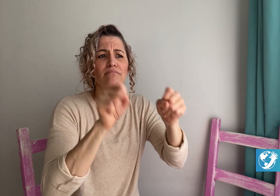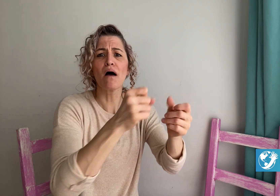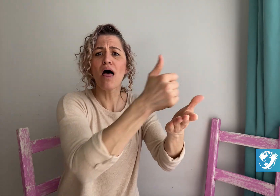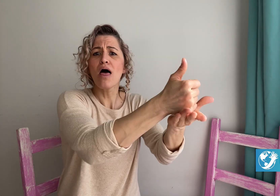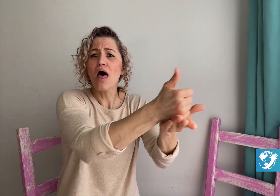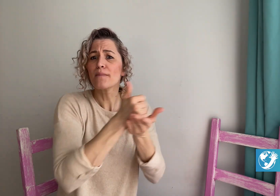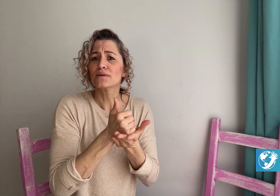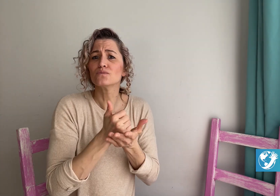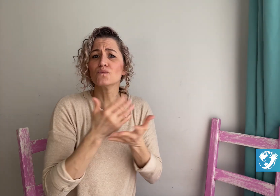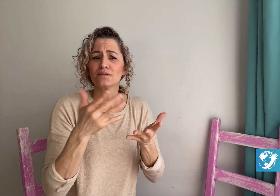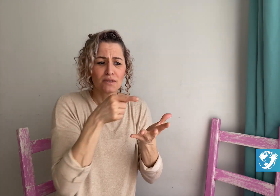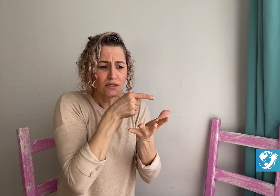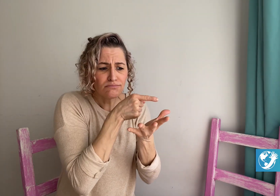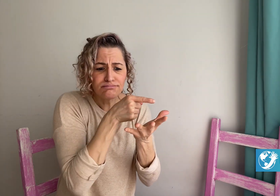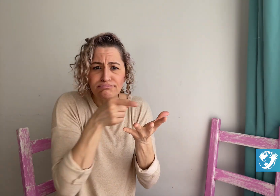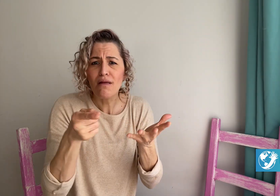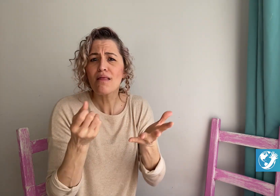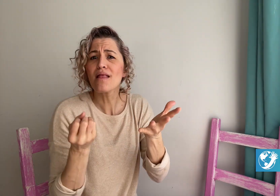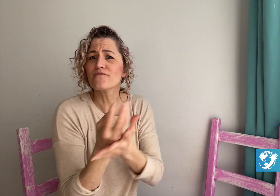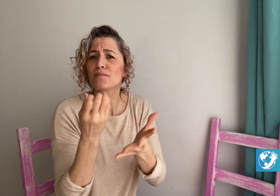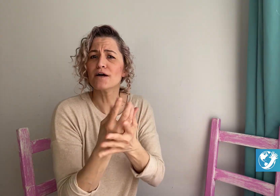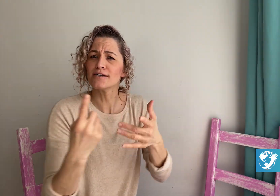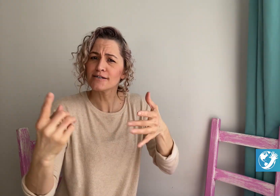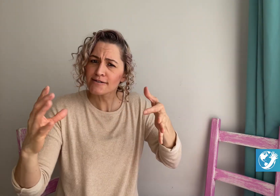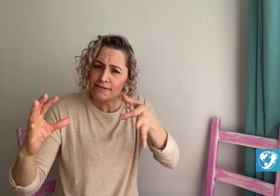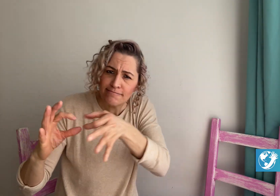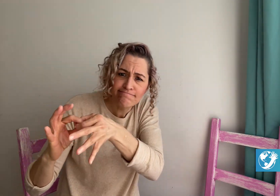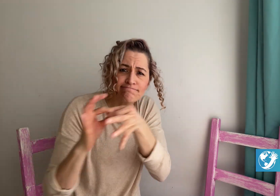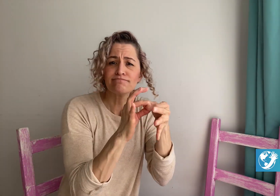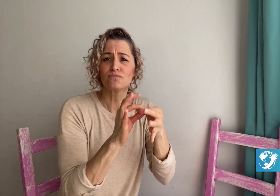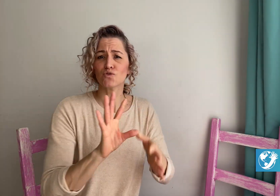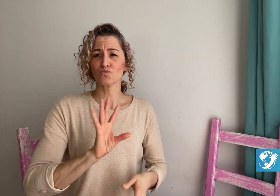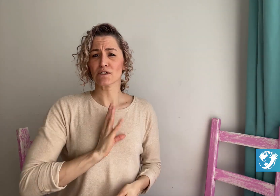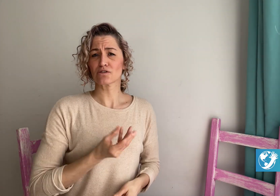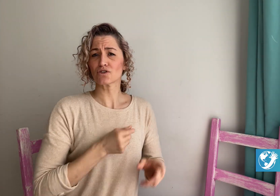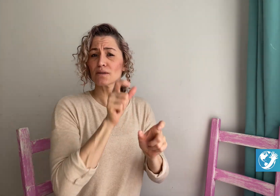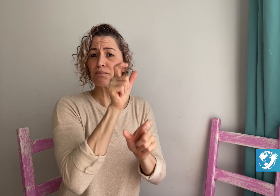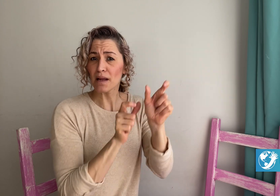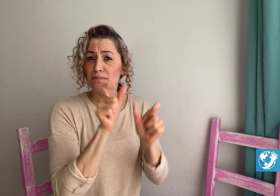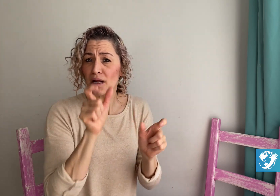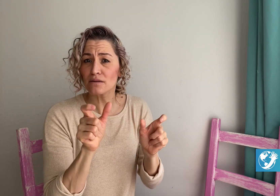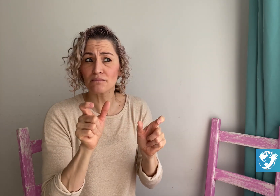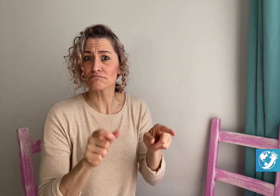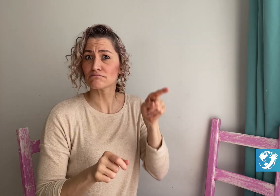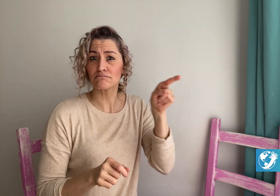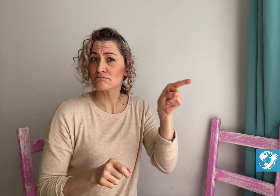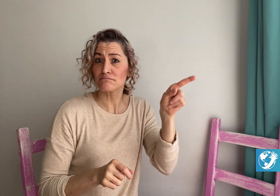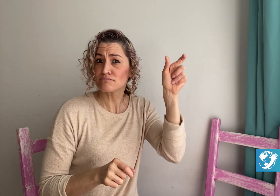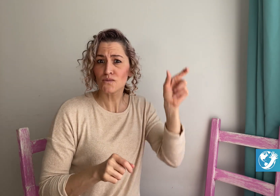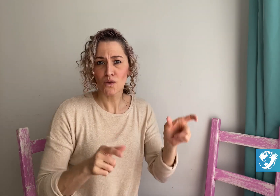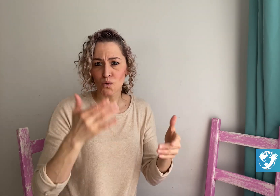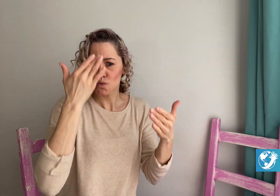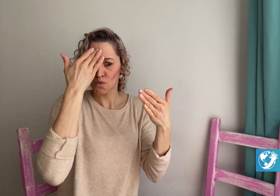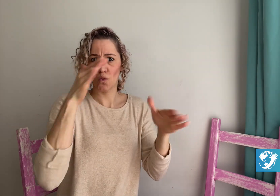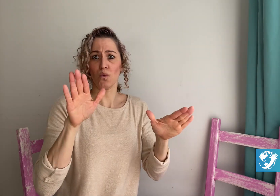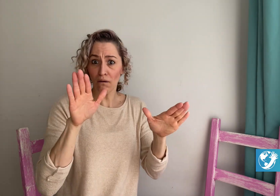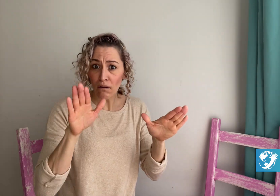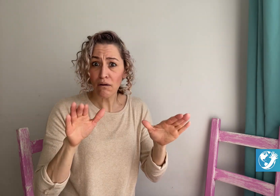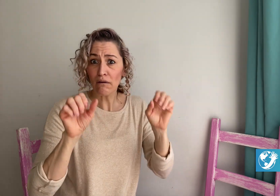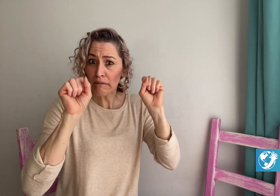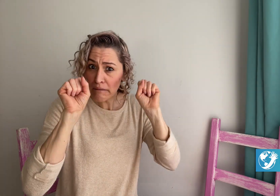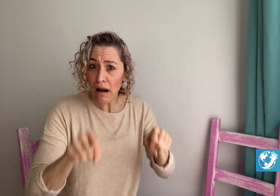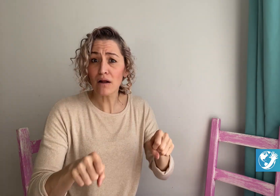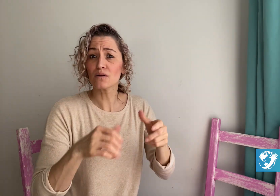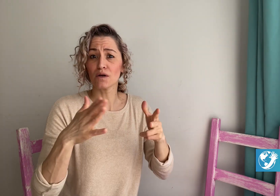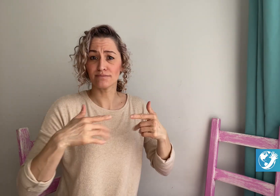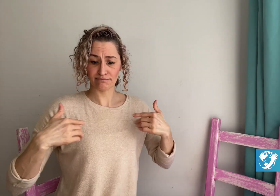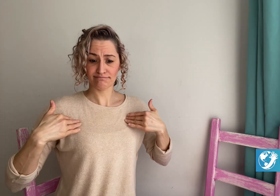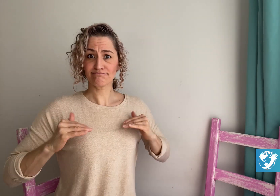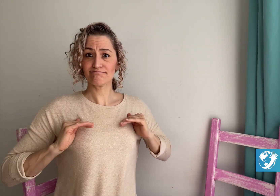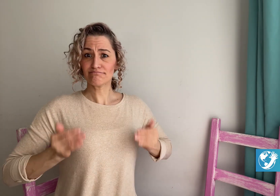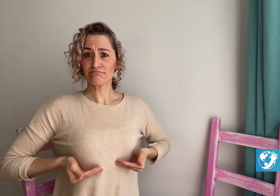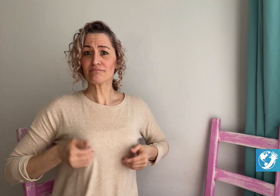information and resources about transgender people,